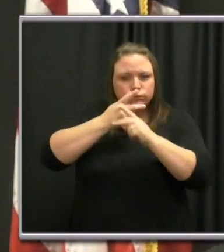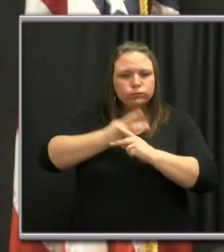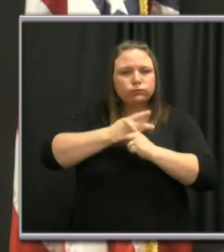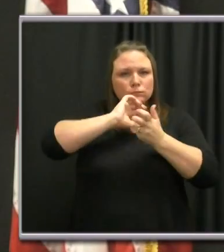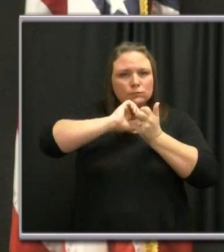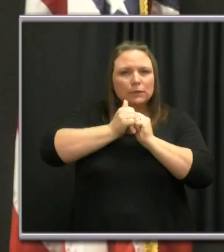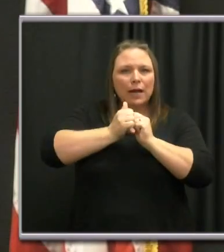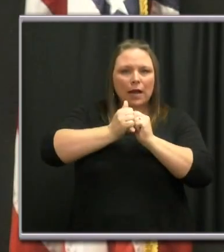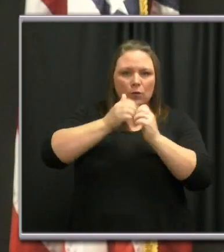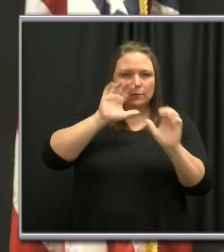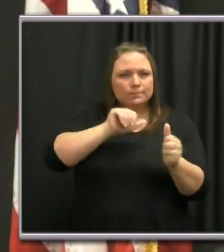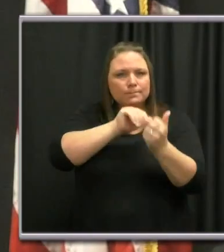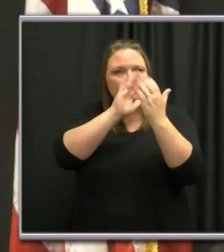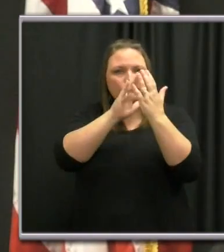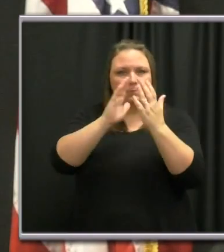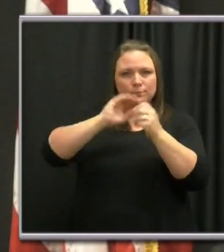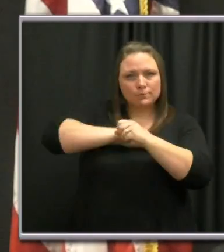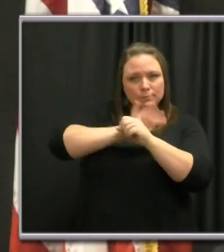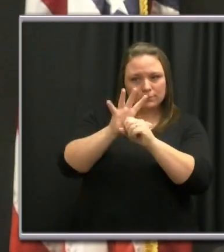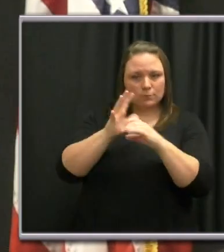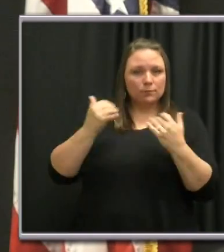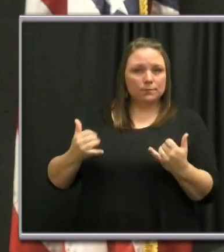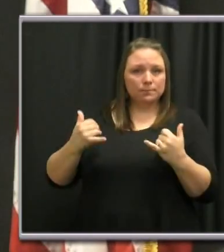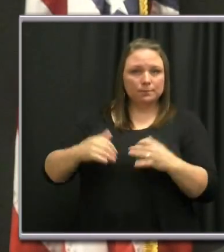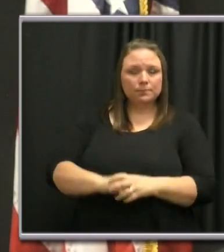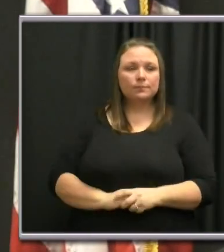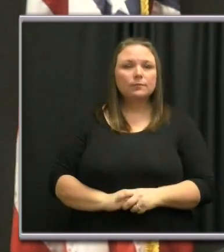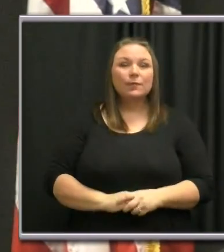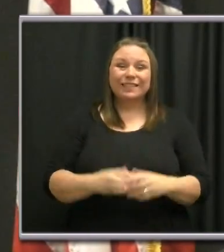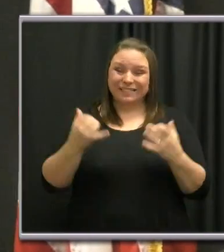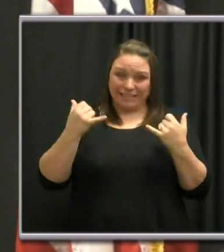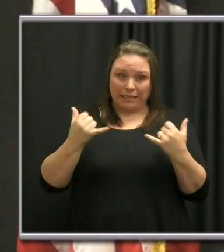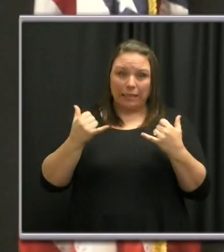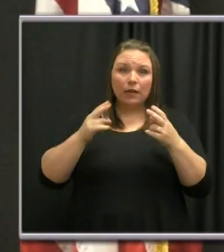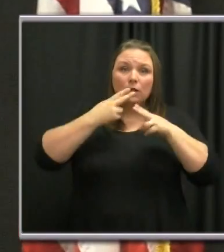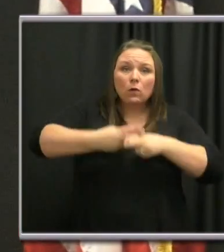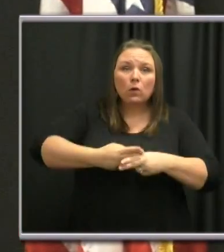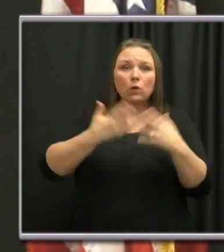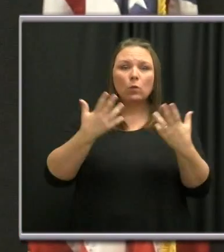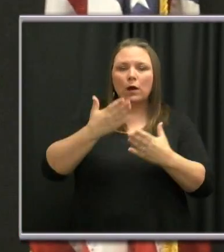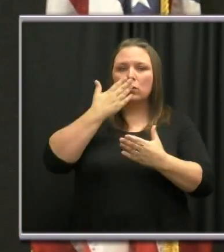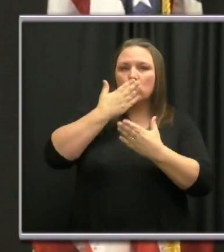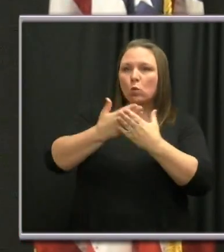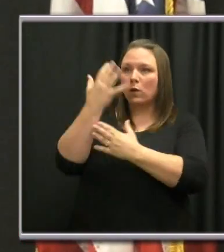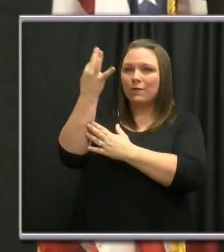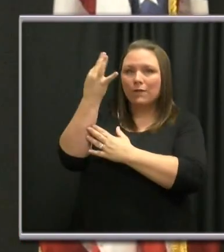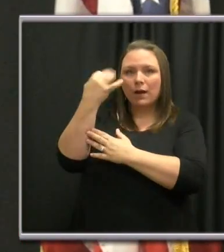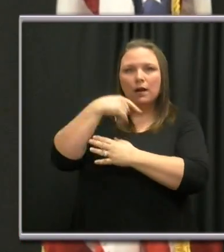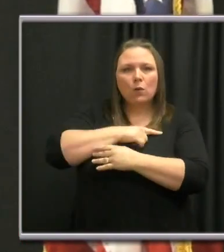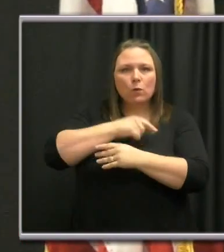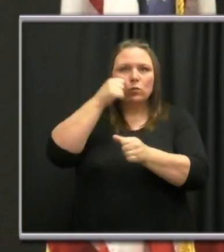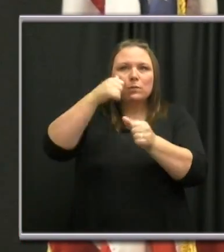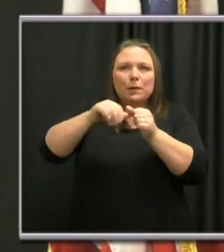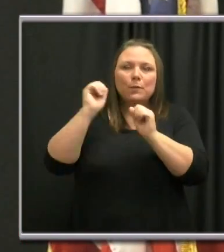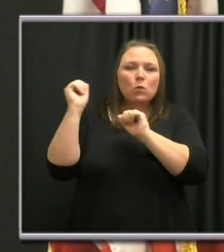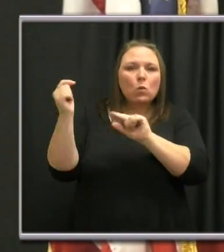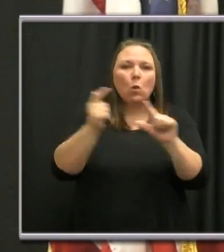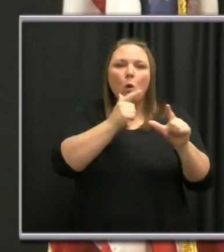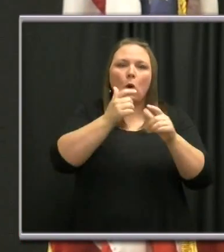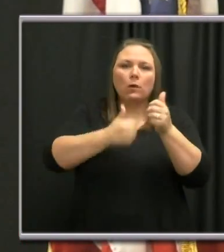WORKING TOGETHER TO ADDRESS THIS VIRUS AT THIS TIME- TODAY